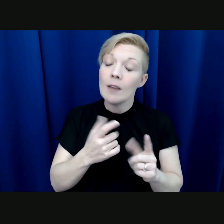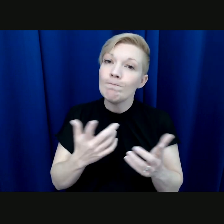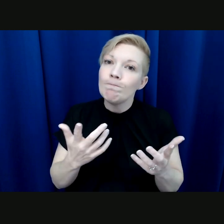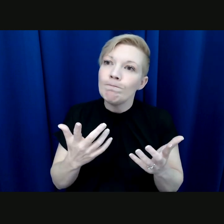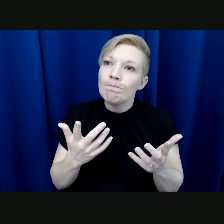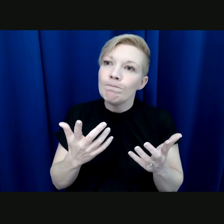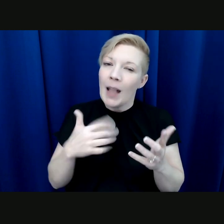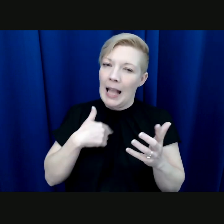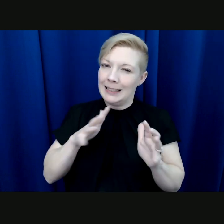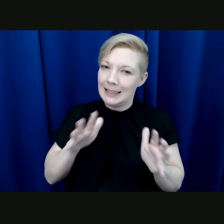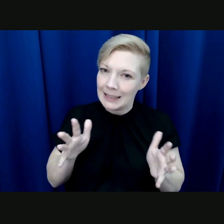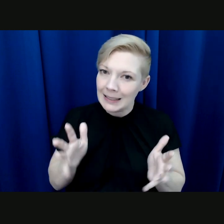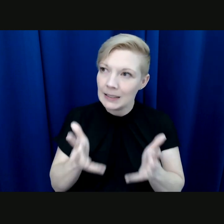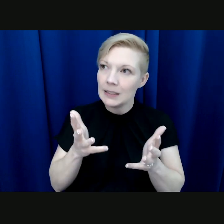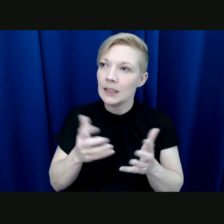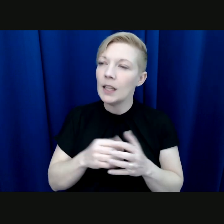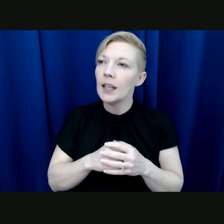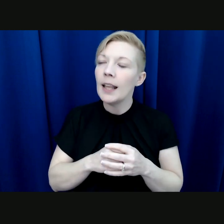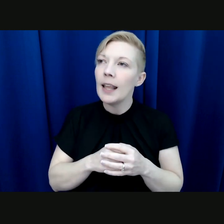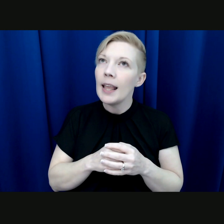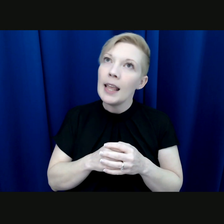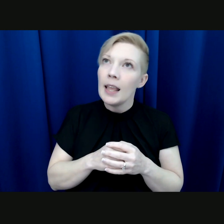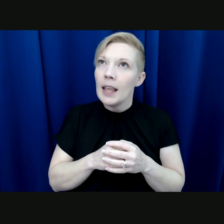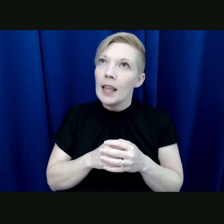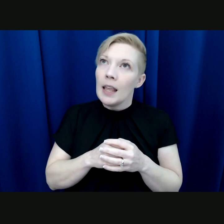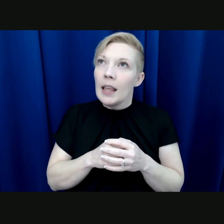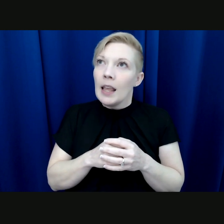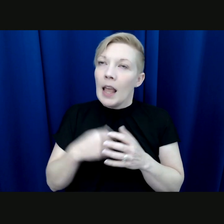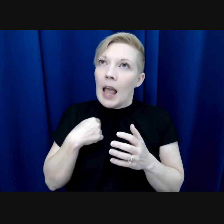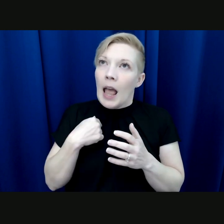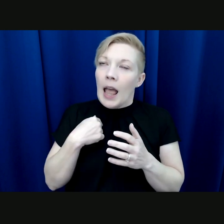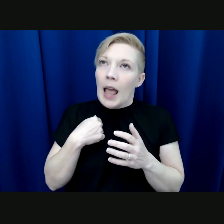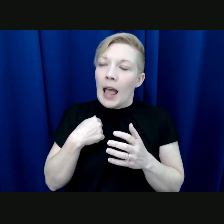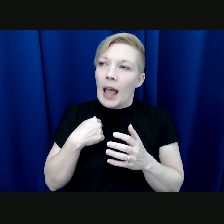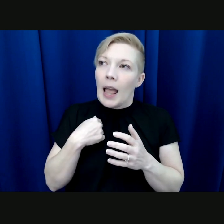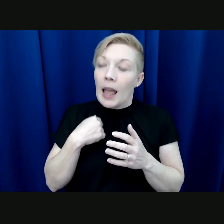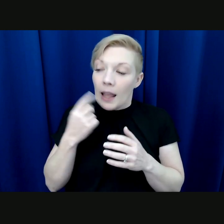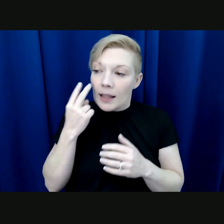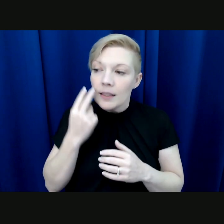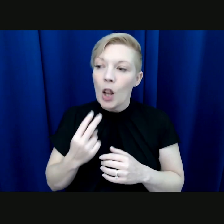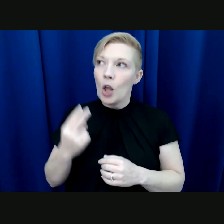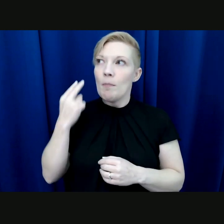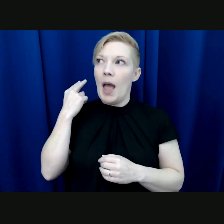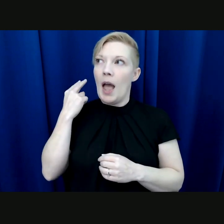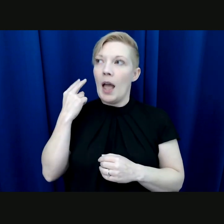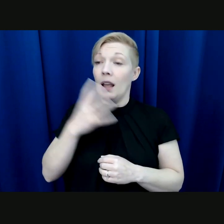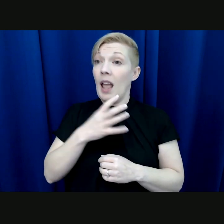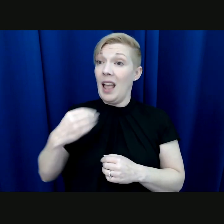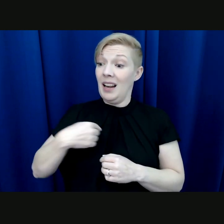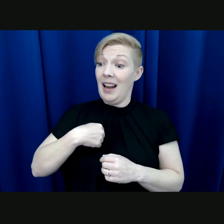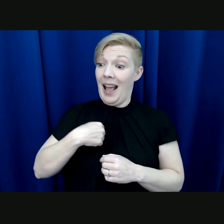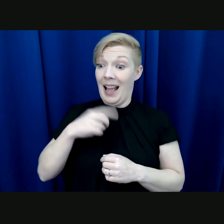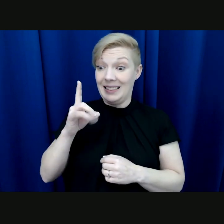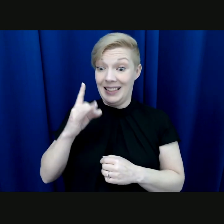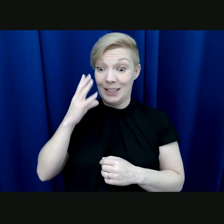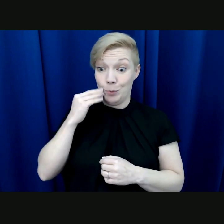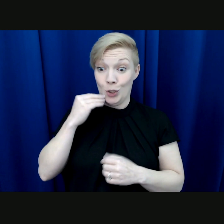I always look back at and again, not that I lived it, but I I'm old enough to have seen what like, say,